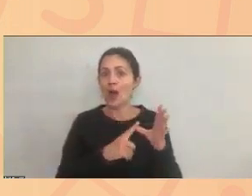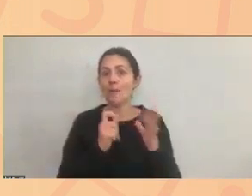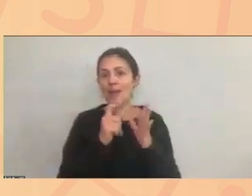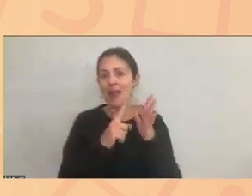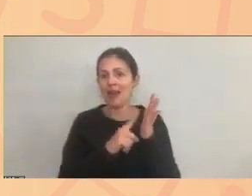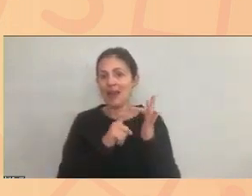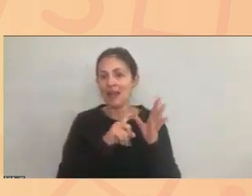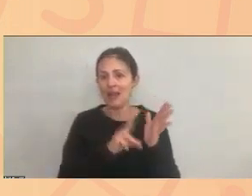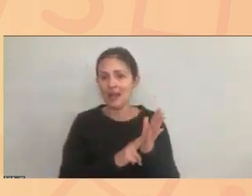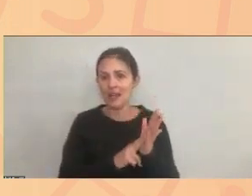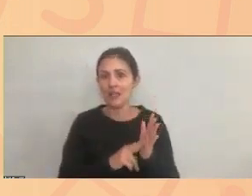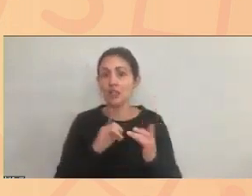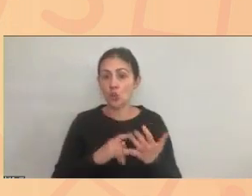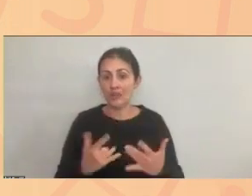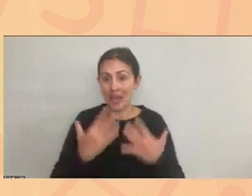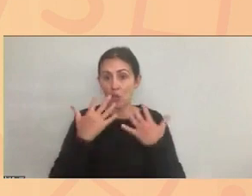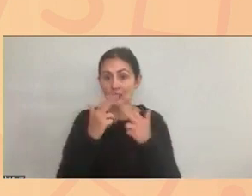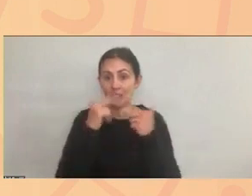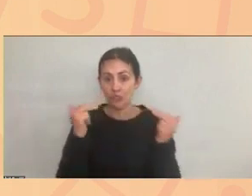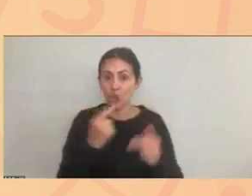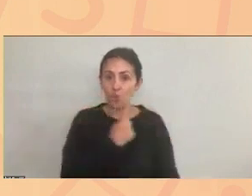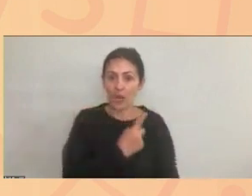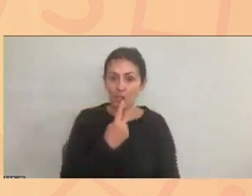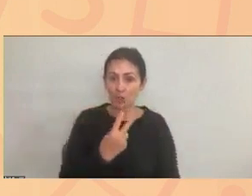So it's a counting song. Only one, two, three. So.